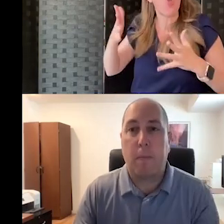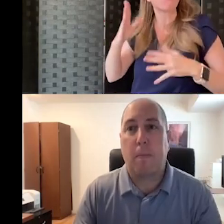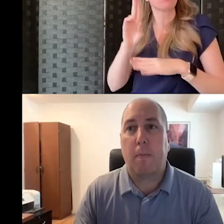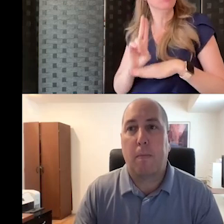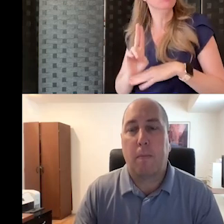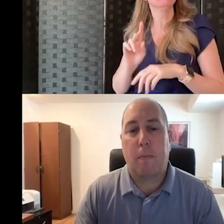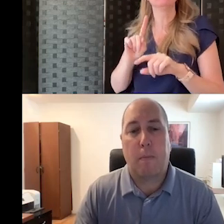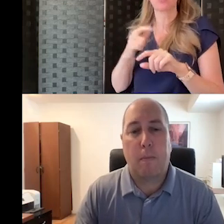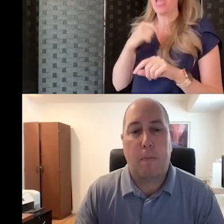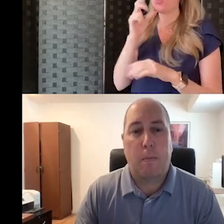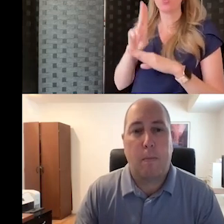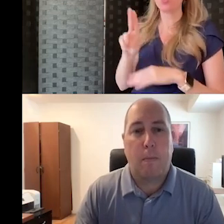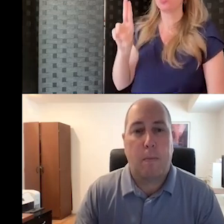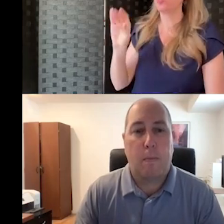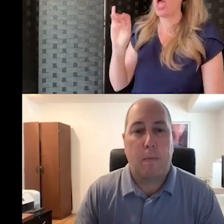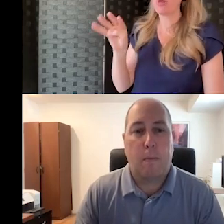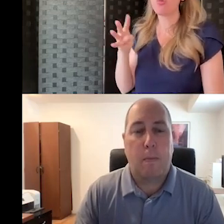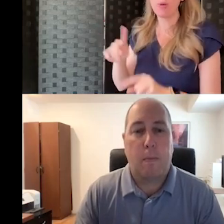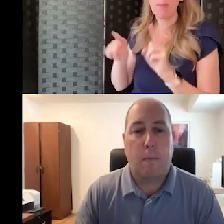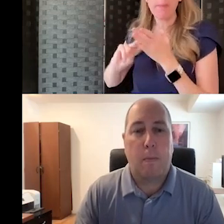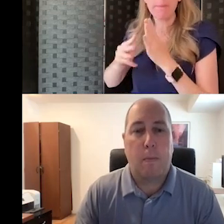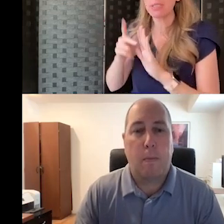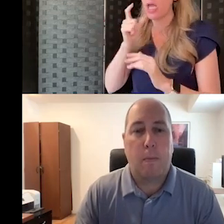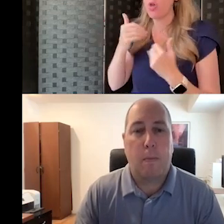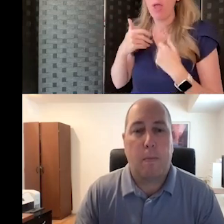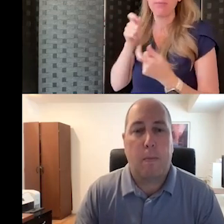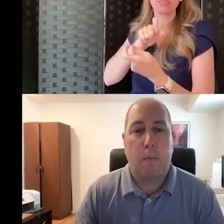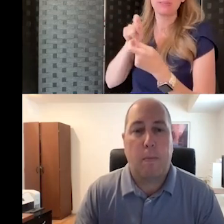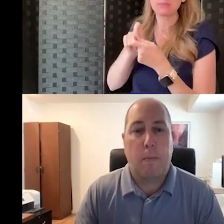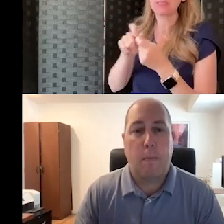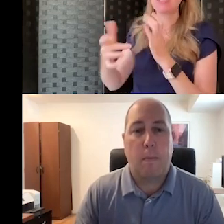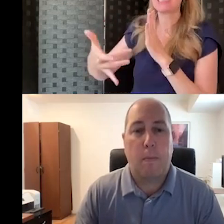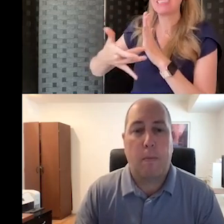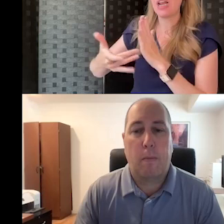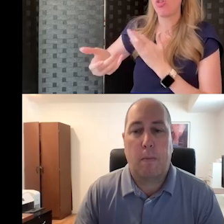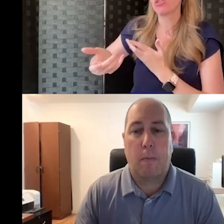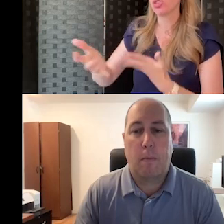use UI grid, but this means that I don't have a specific technical suggestion here for you. It